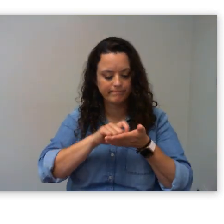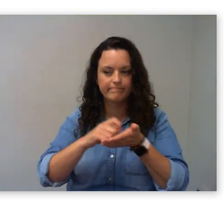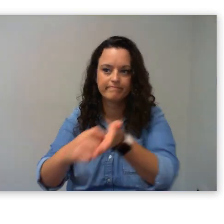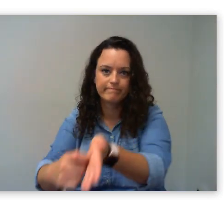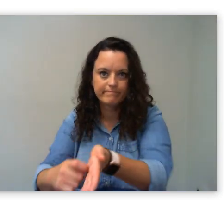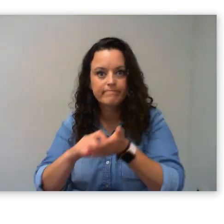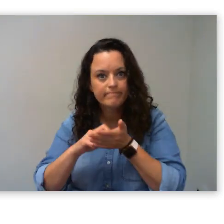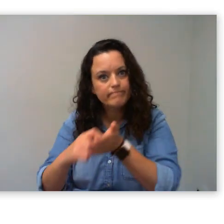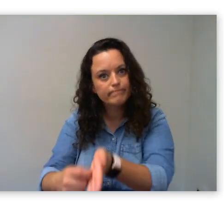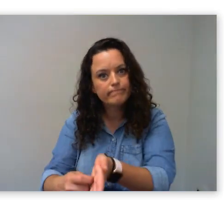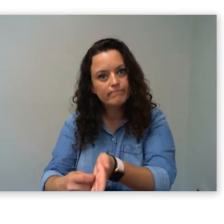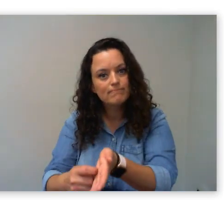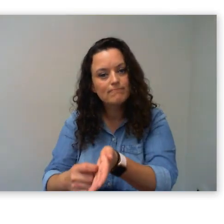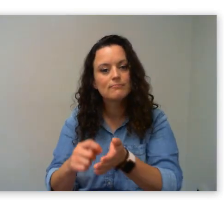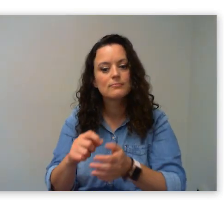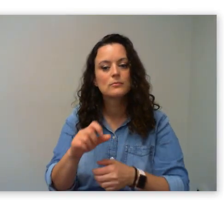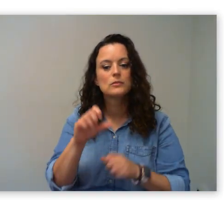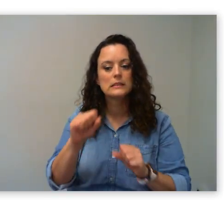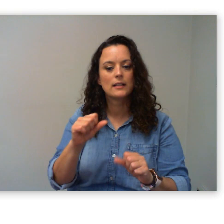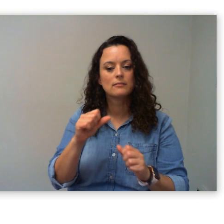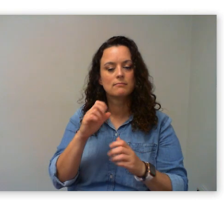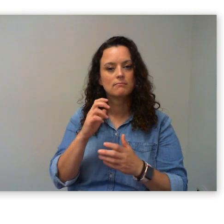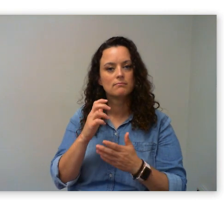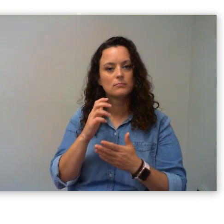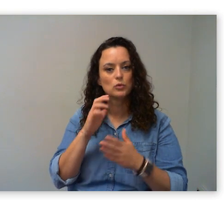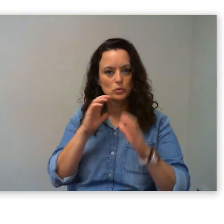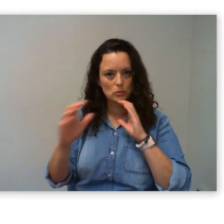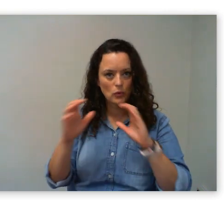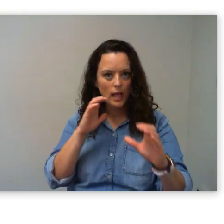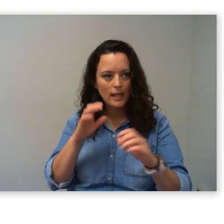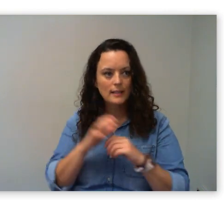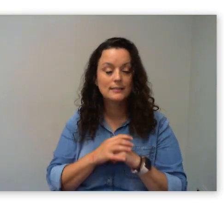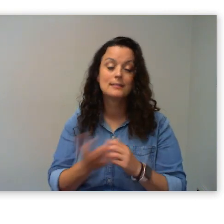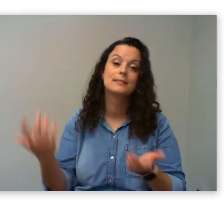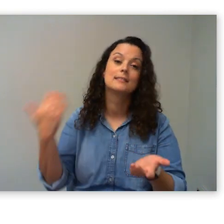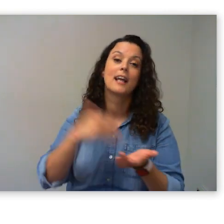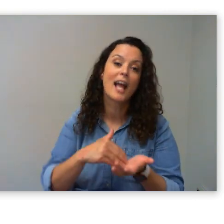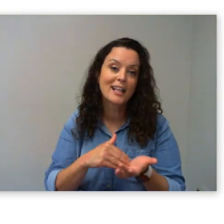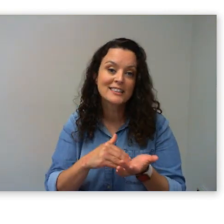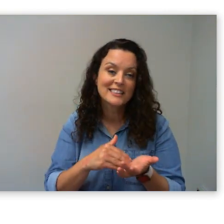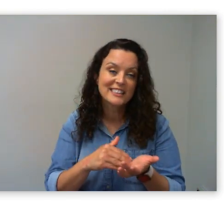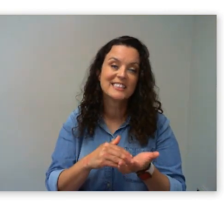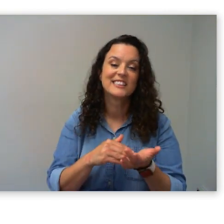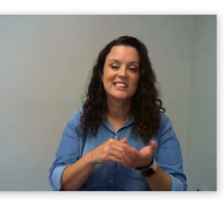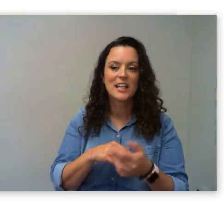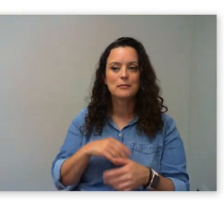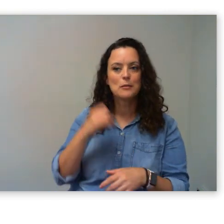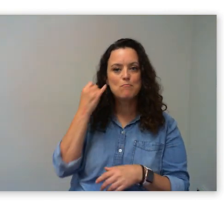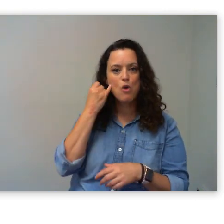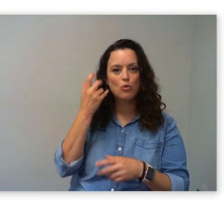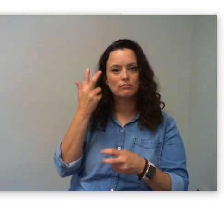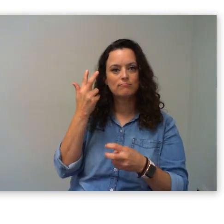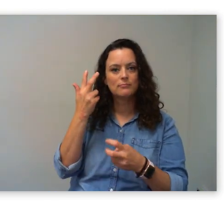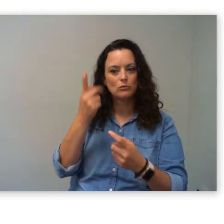um way you can communicate with deaf people but again if they find it difficult to read english